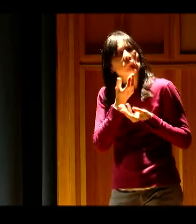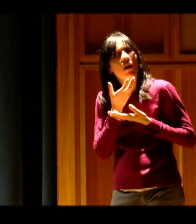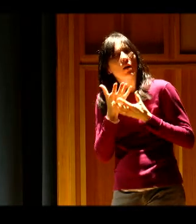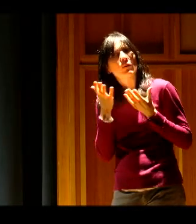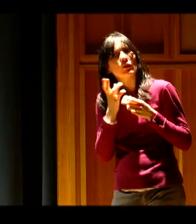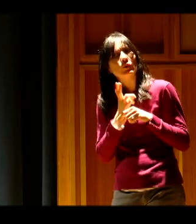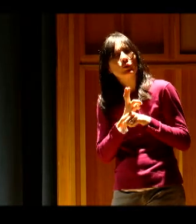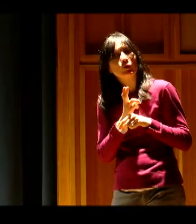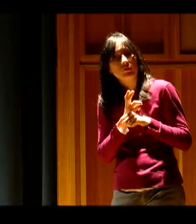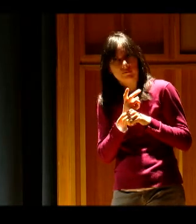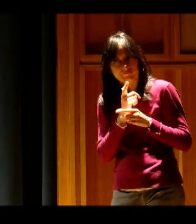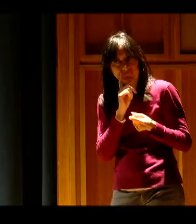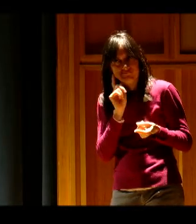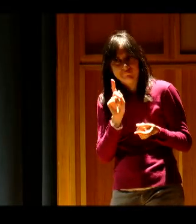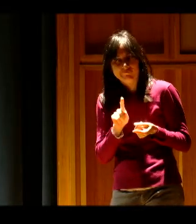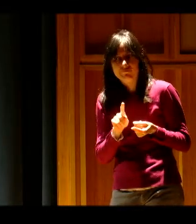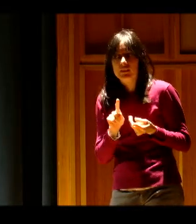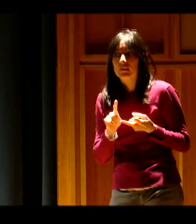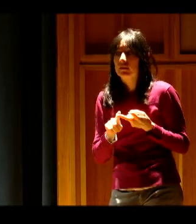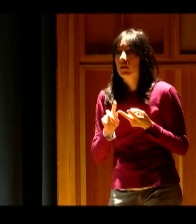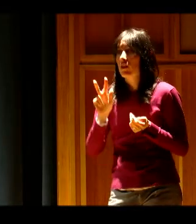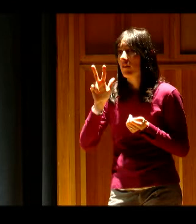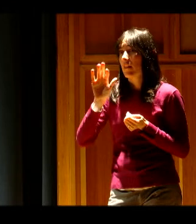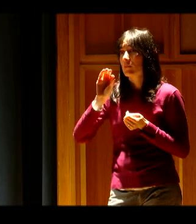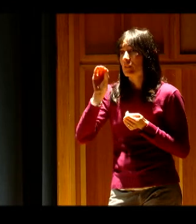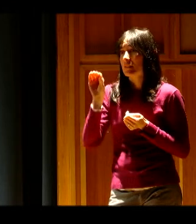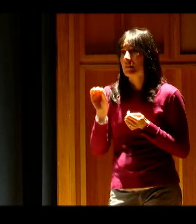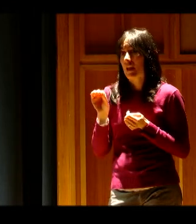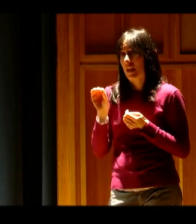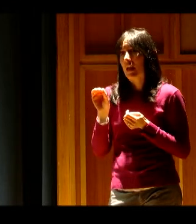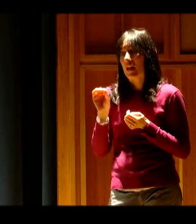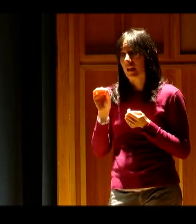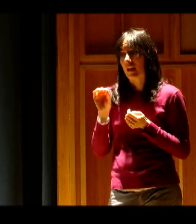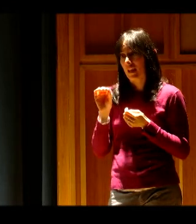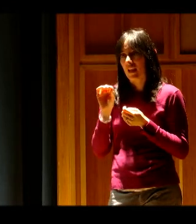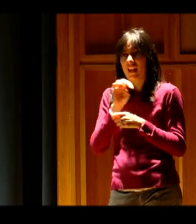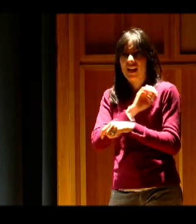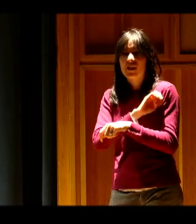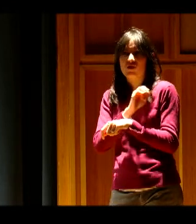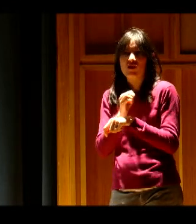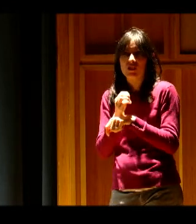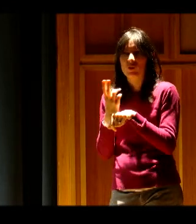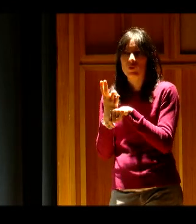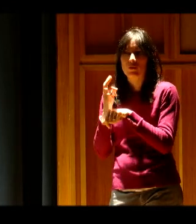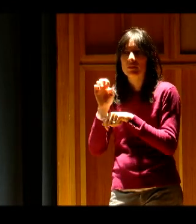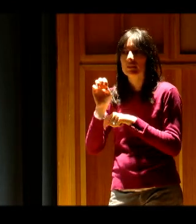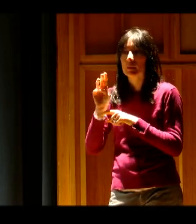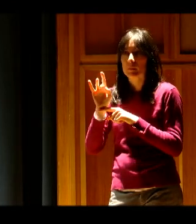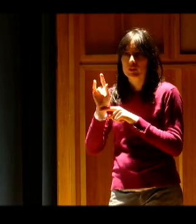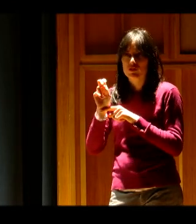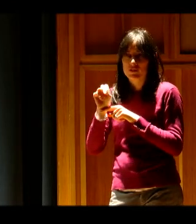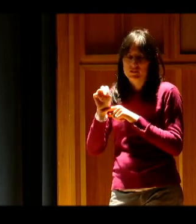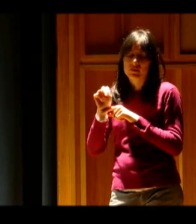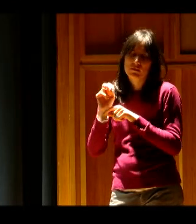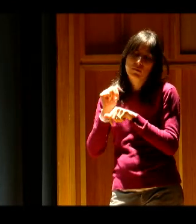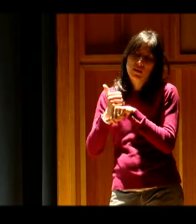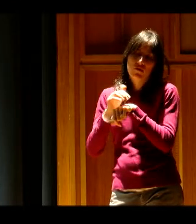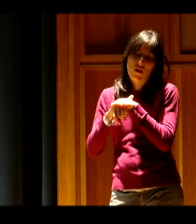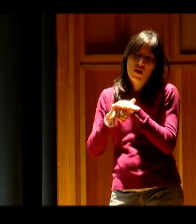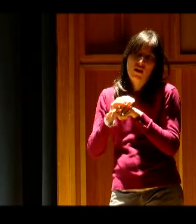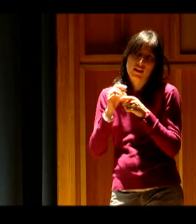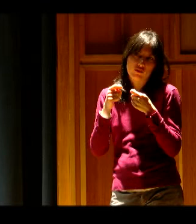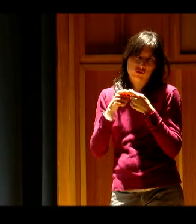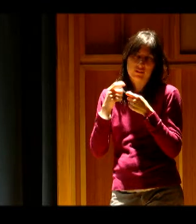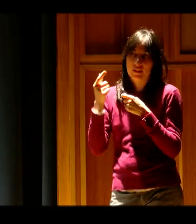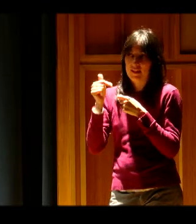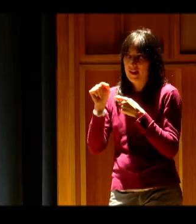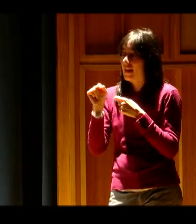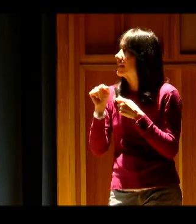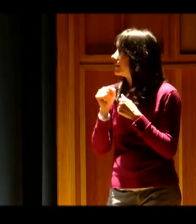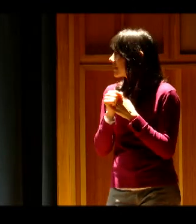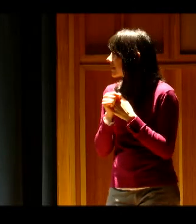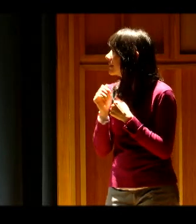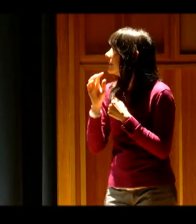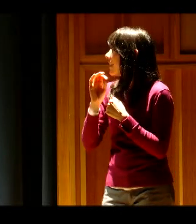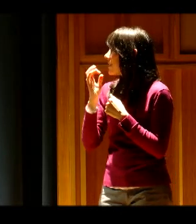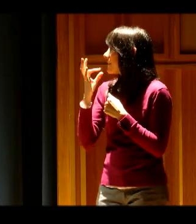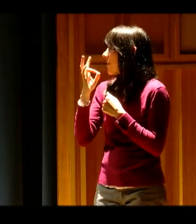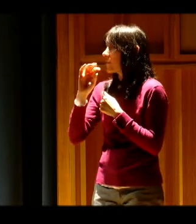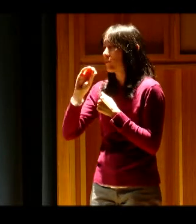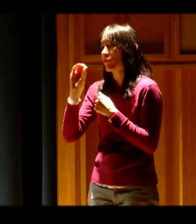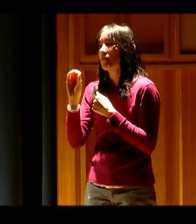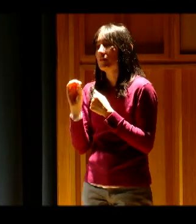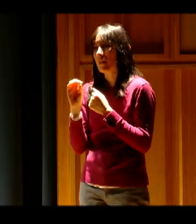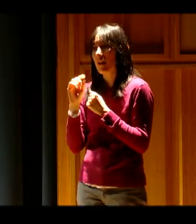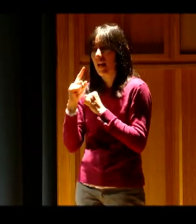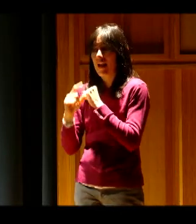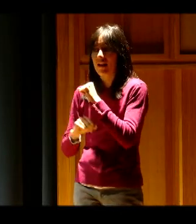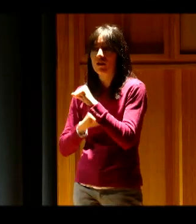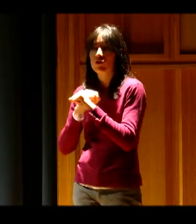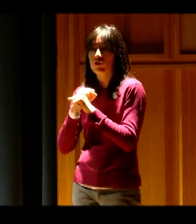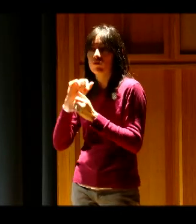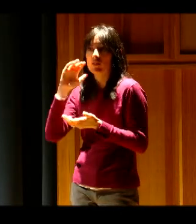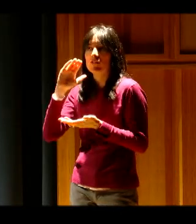35% decrease in energy use emissions based on electricity and gas, and a 7% annual reduction in energy use emissions since 2012 to 13.